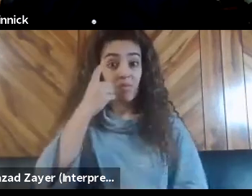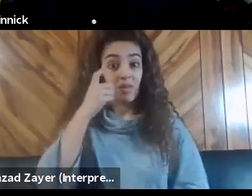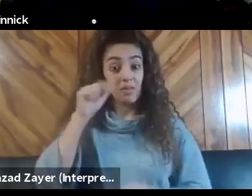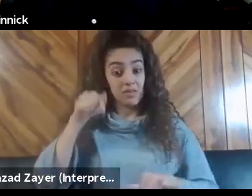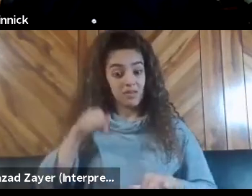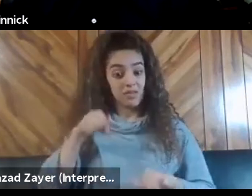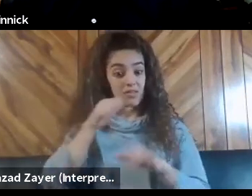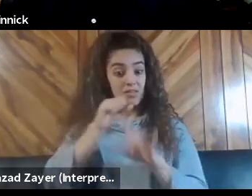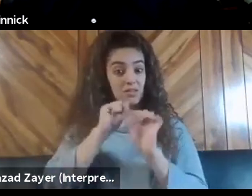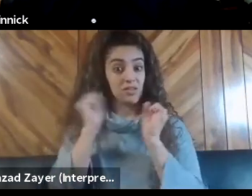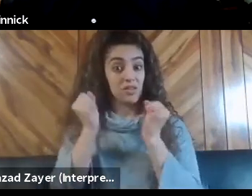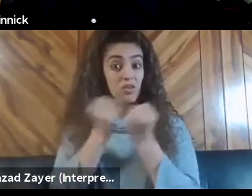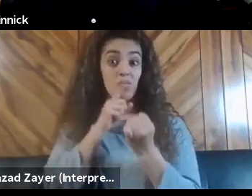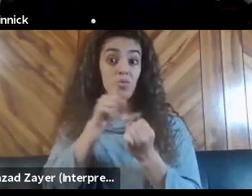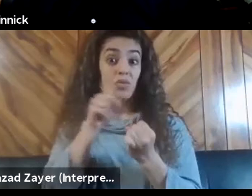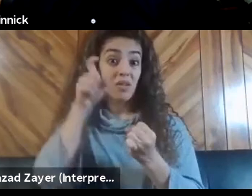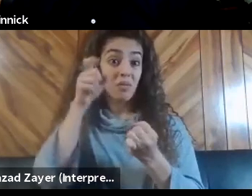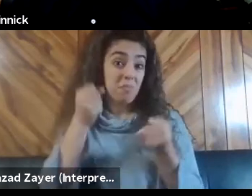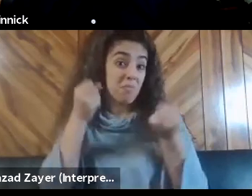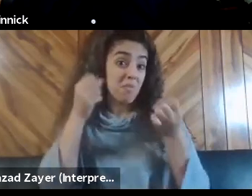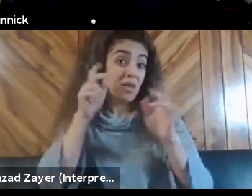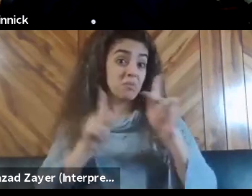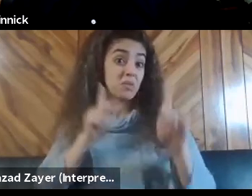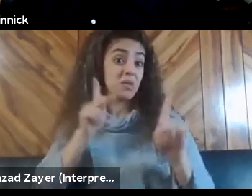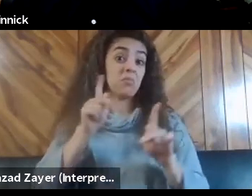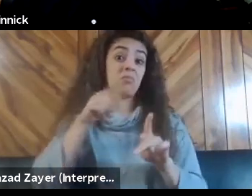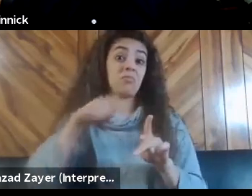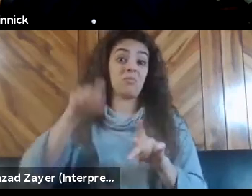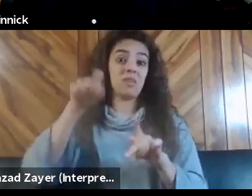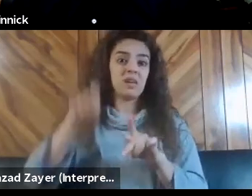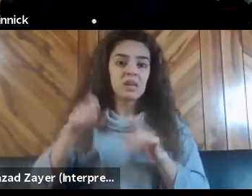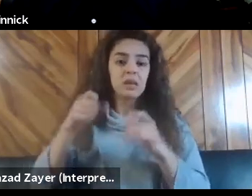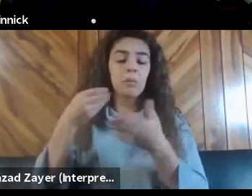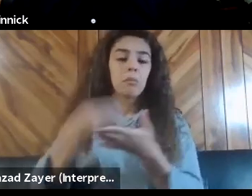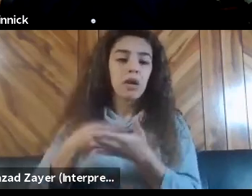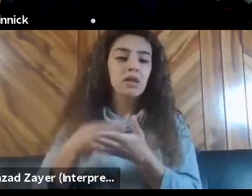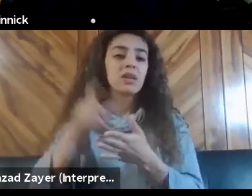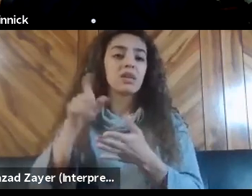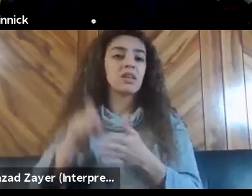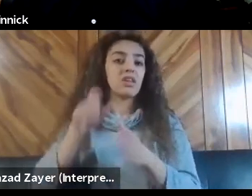live and to survive in this world. And, and also they need